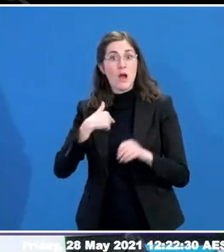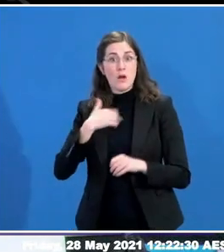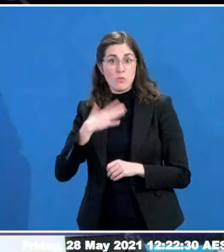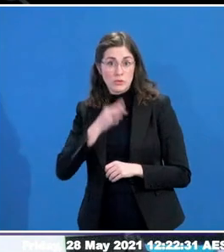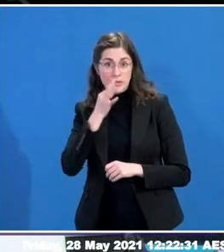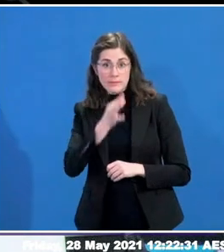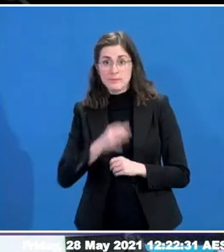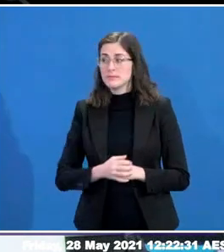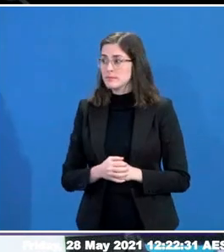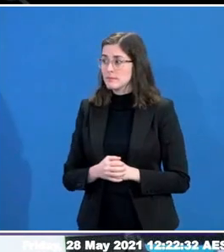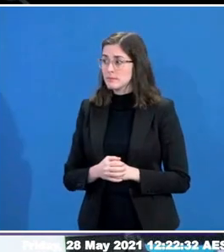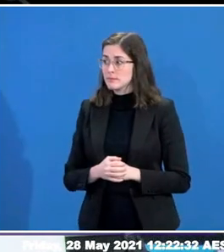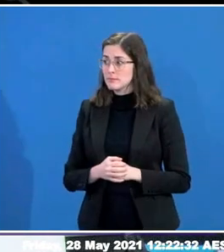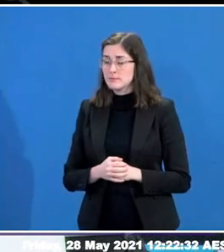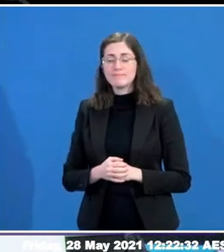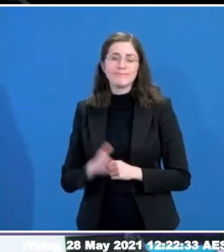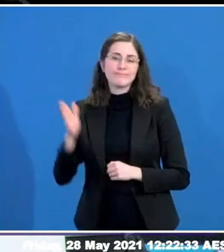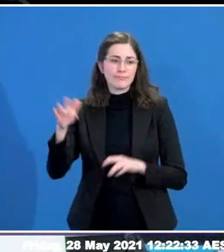Mr Duggan said he hadn't finished. Keep going.